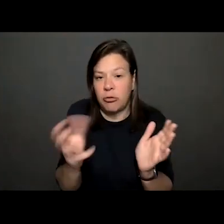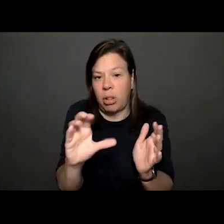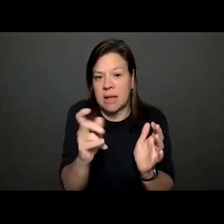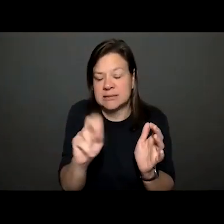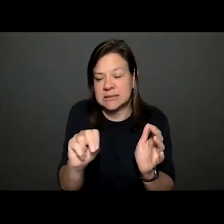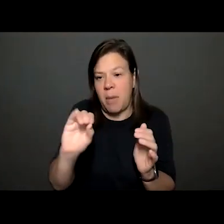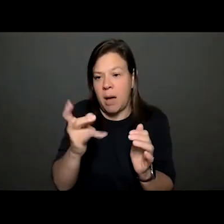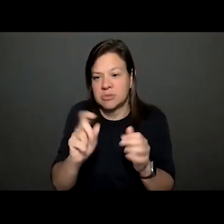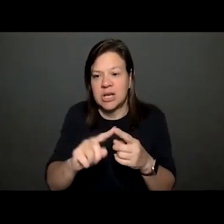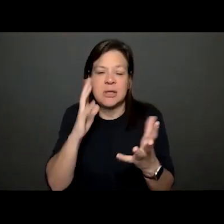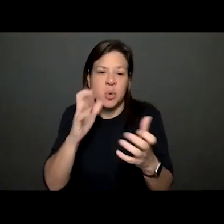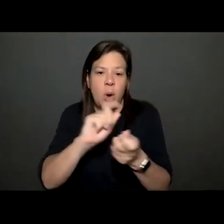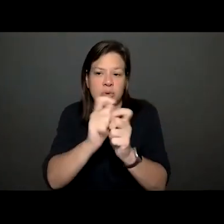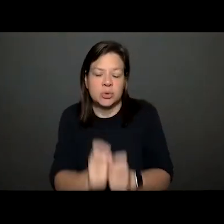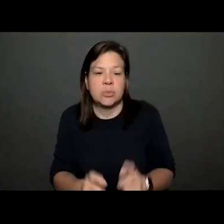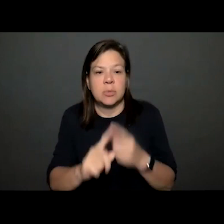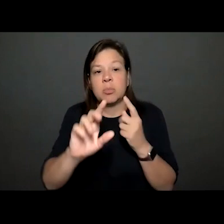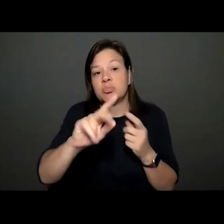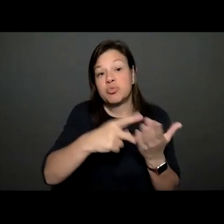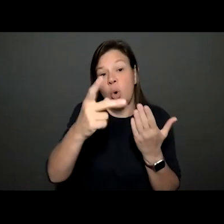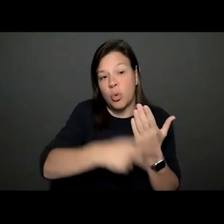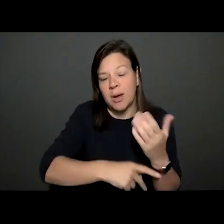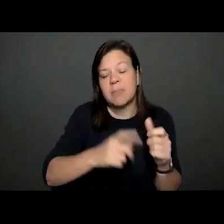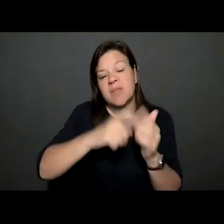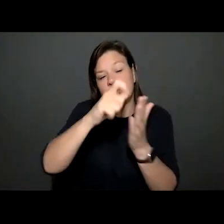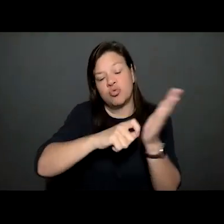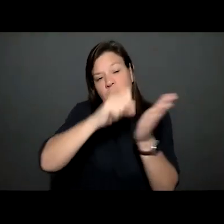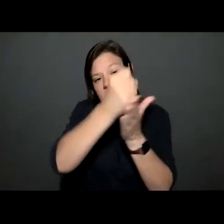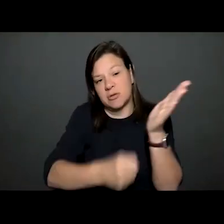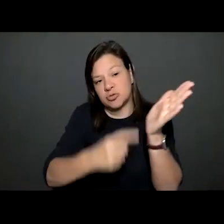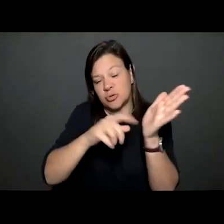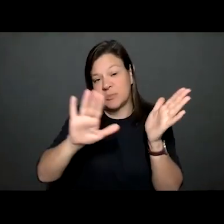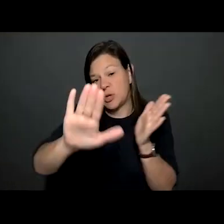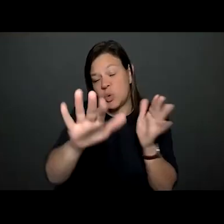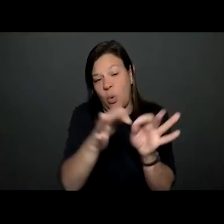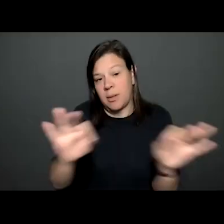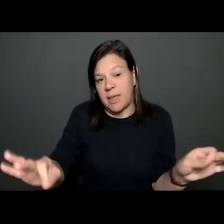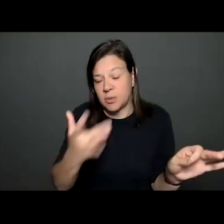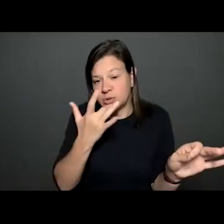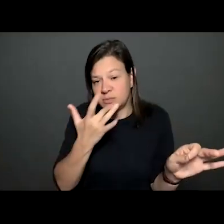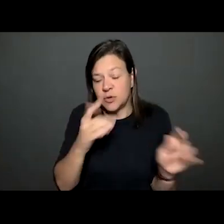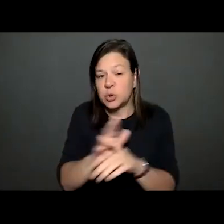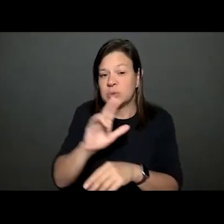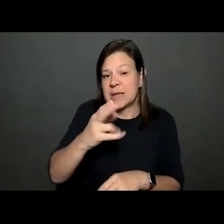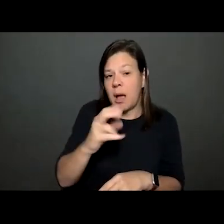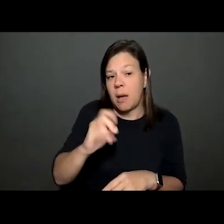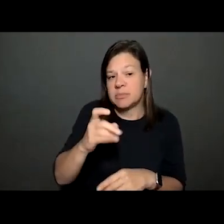THEN YOU WRITE A SCRIPT IN YOUR LANGUAGE OF CHOICE USING THE HubSpot API CLIENT AND PASSING YOUR TOKEN.